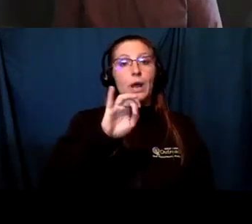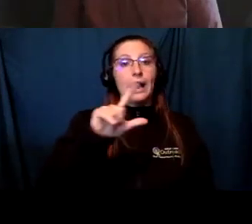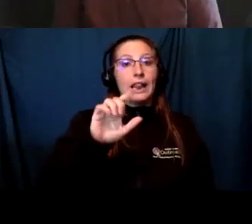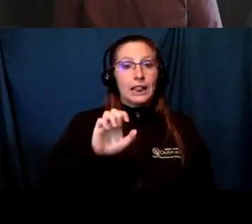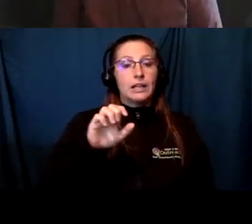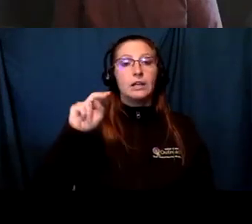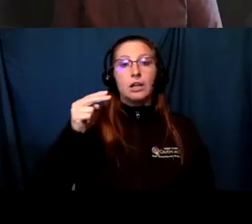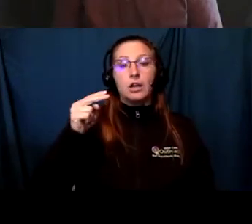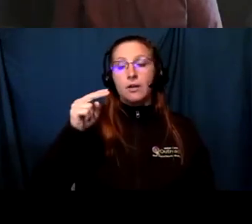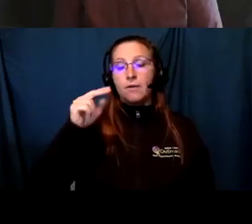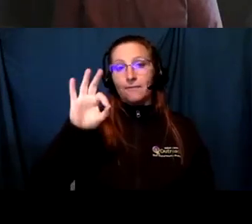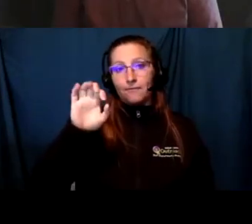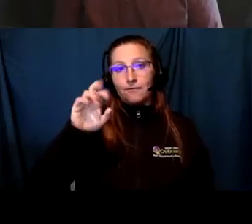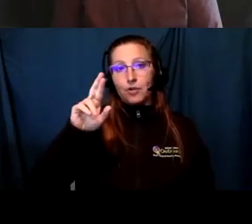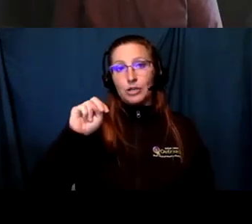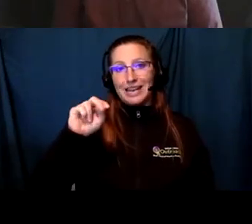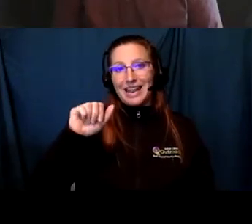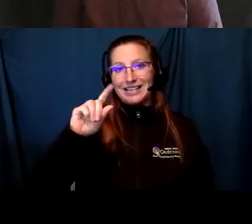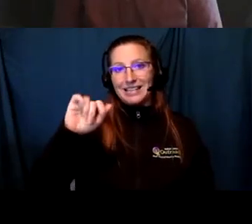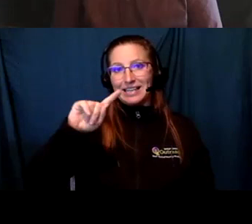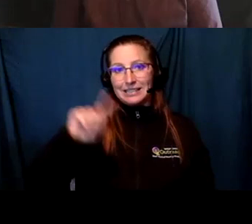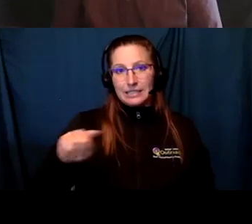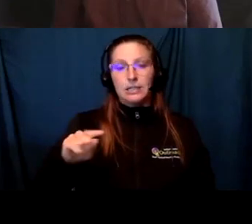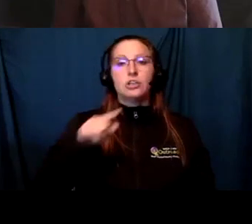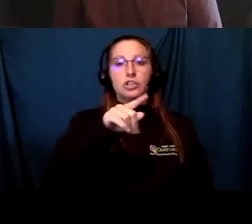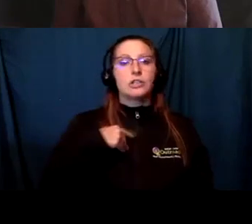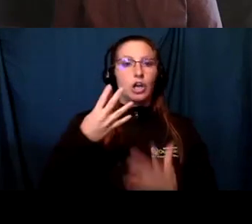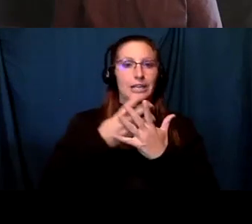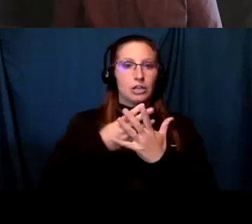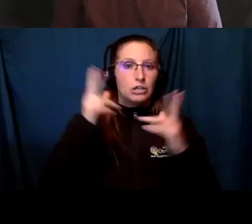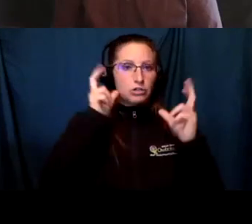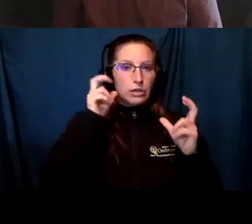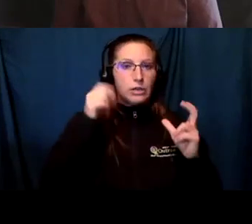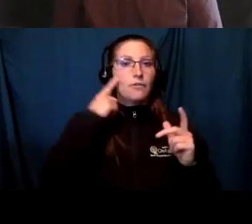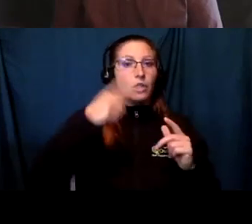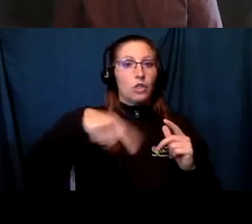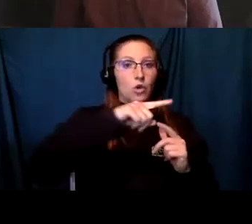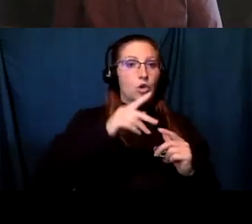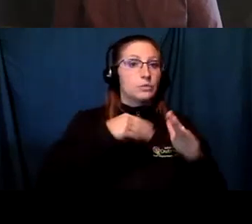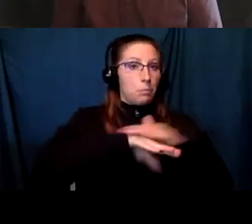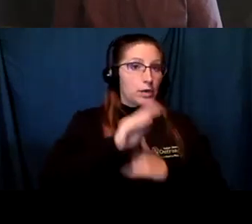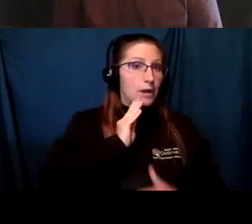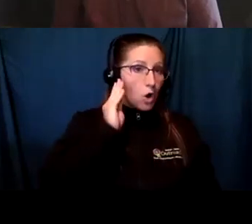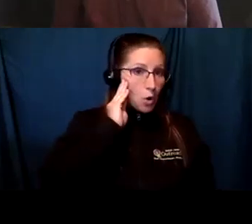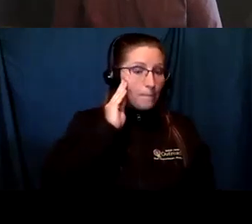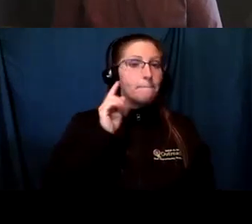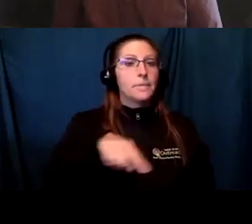specific hearing screening liaison for infants born at home, does a lot of work with the Amish